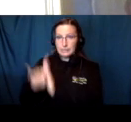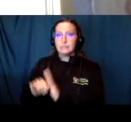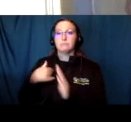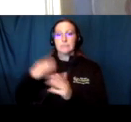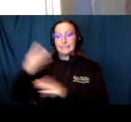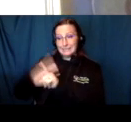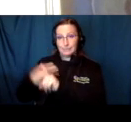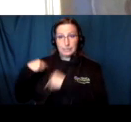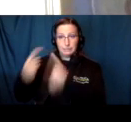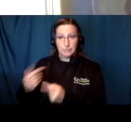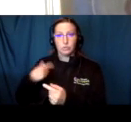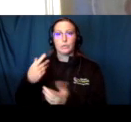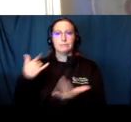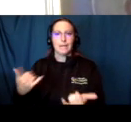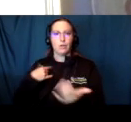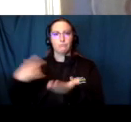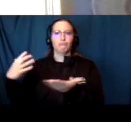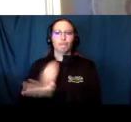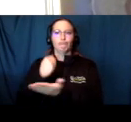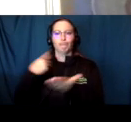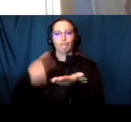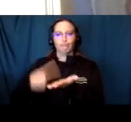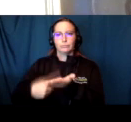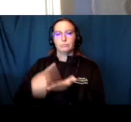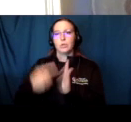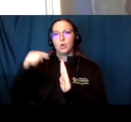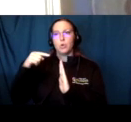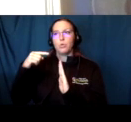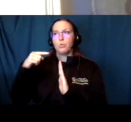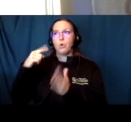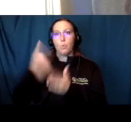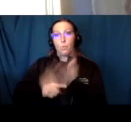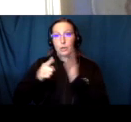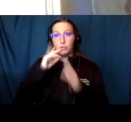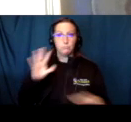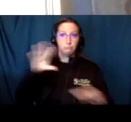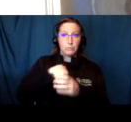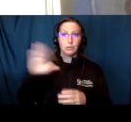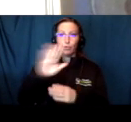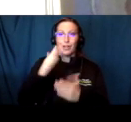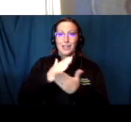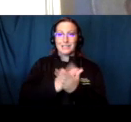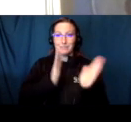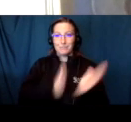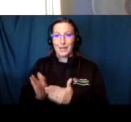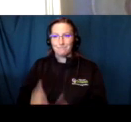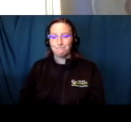we're going to be talking about what you put into a lesson plan for him. So as we go along if you could type in